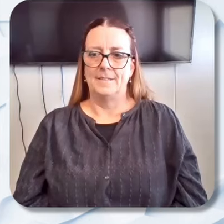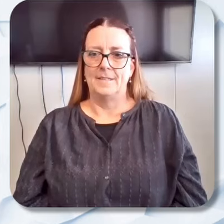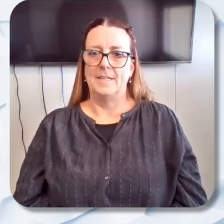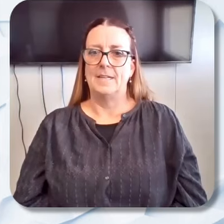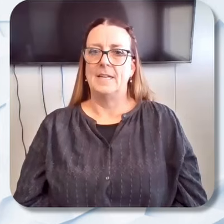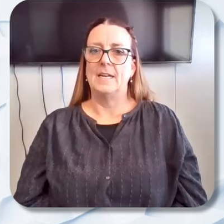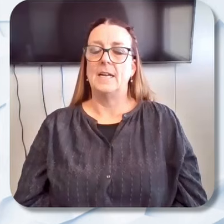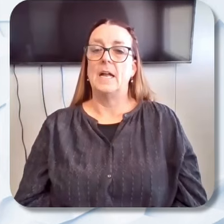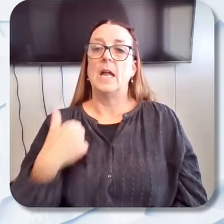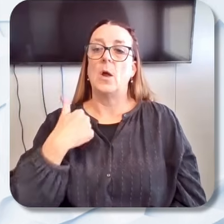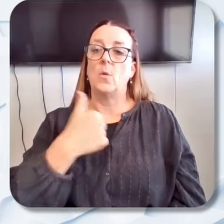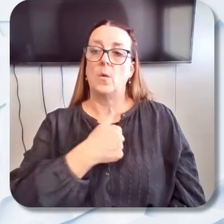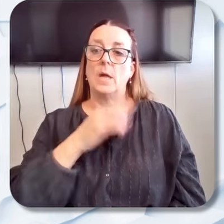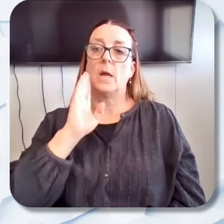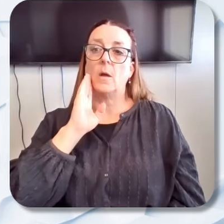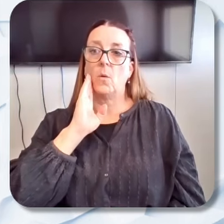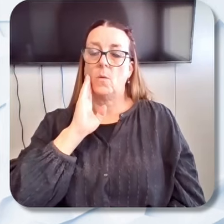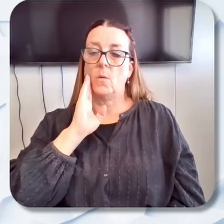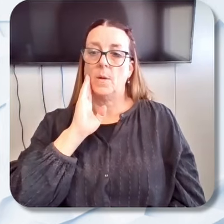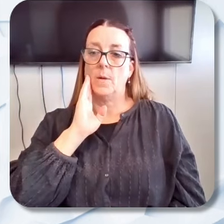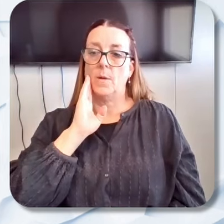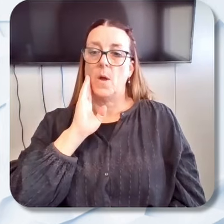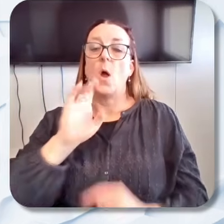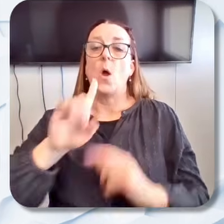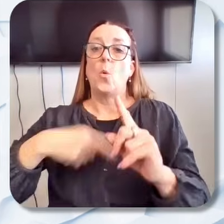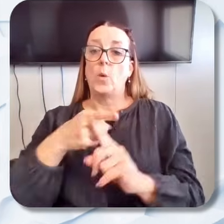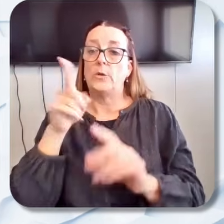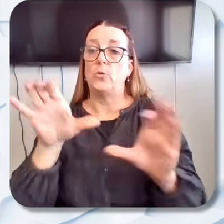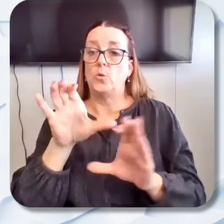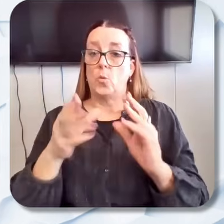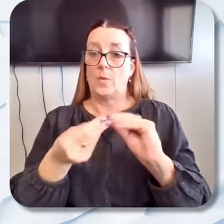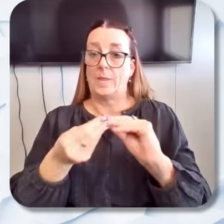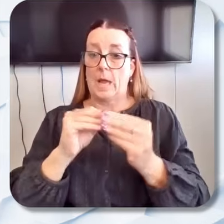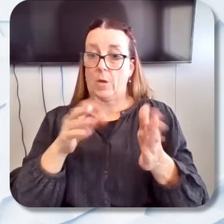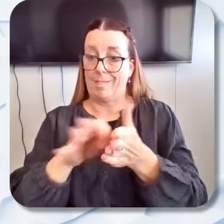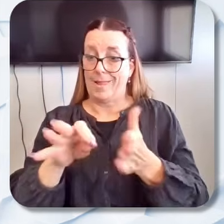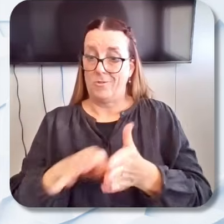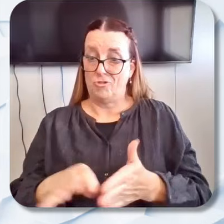So we are going to be, so when you do this calculation, we're just, we want folks to